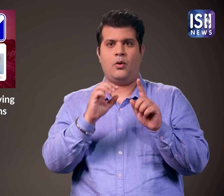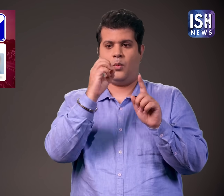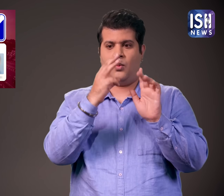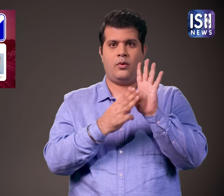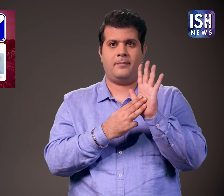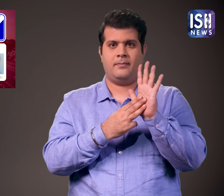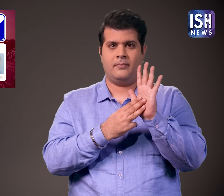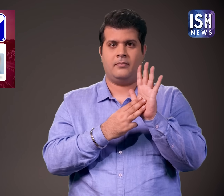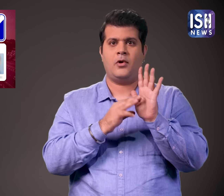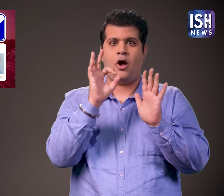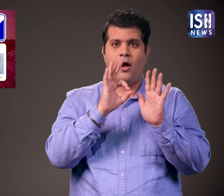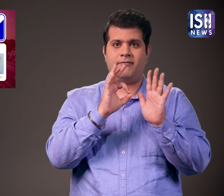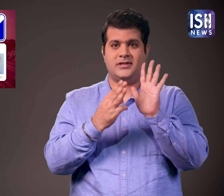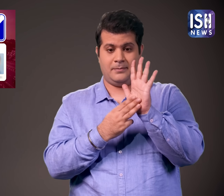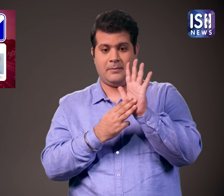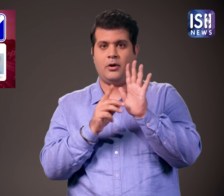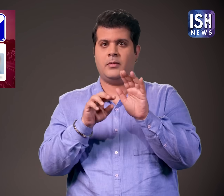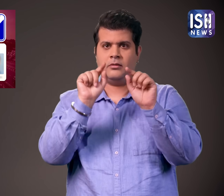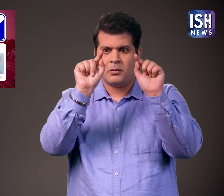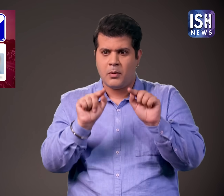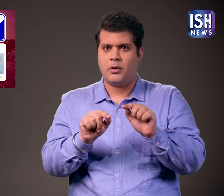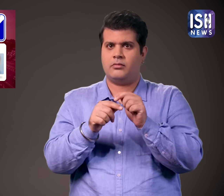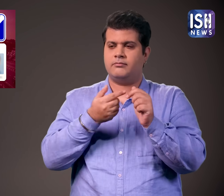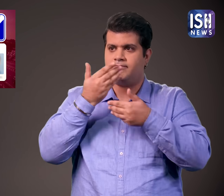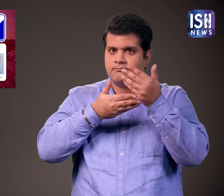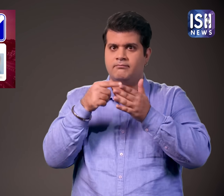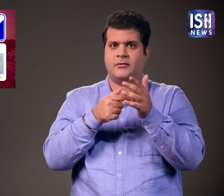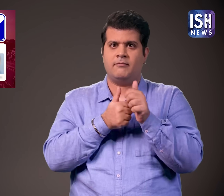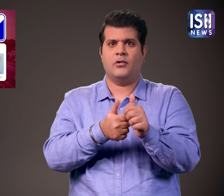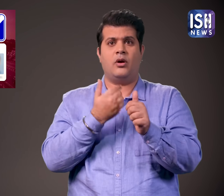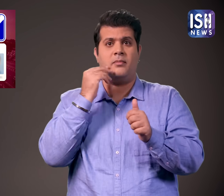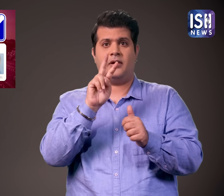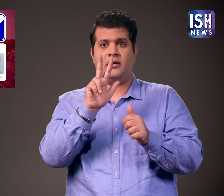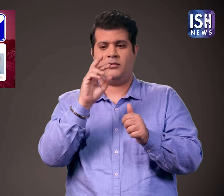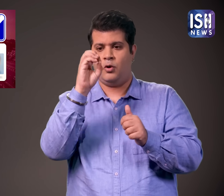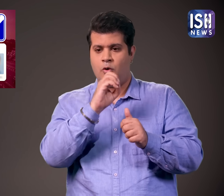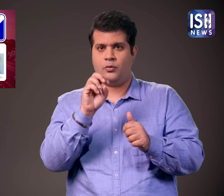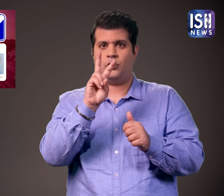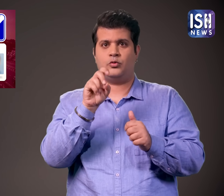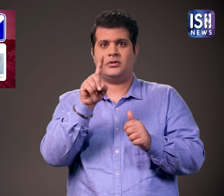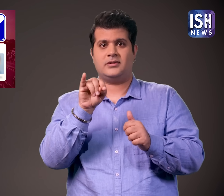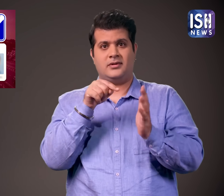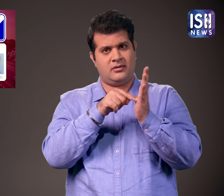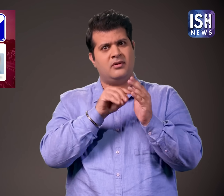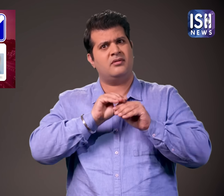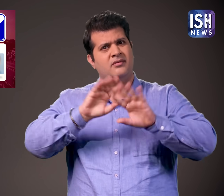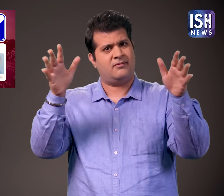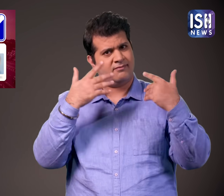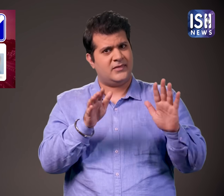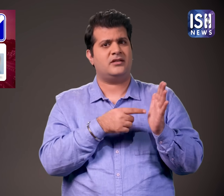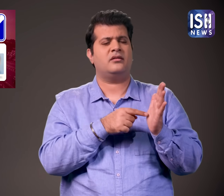in an Office Memorandum (OM) dated 28th October 2016.